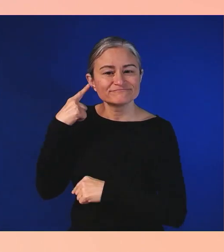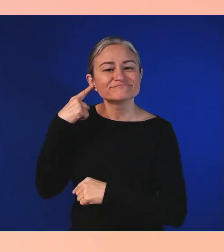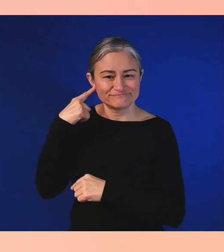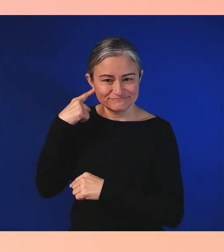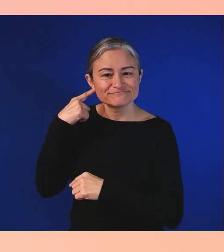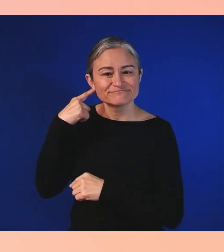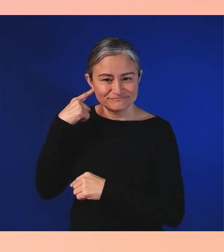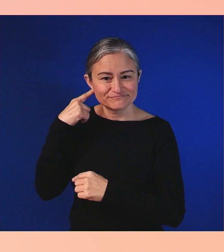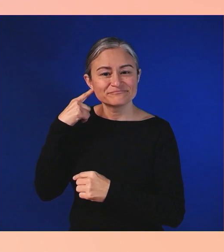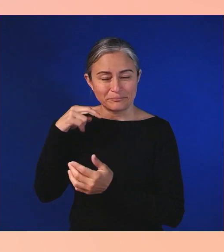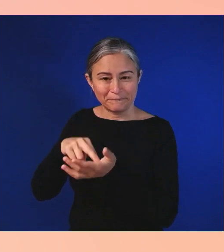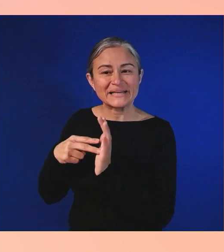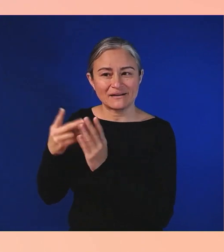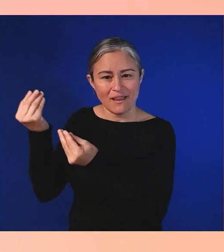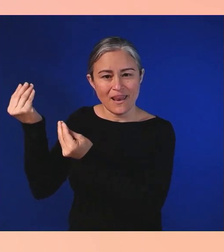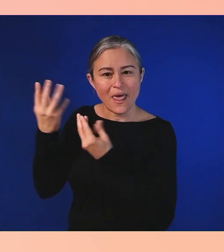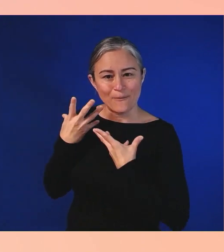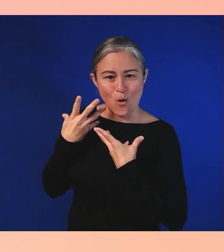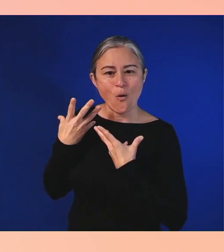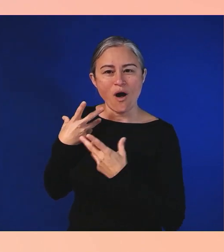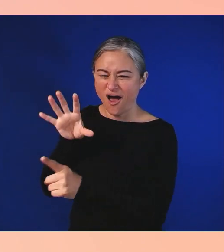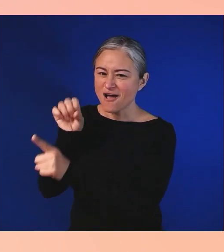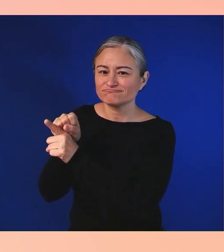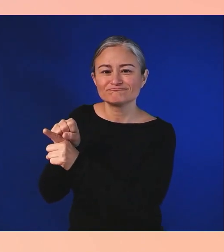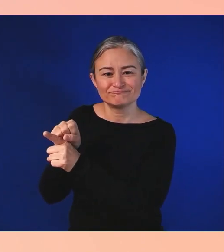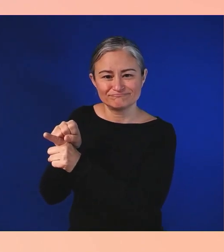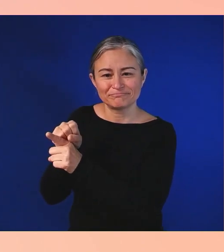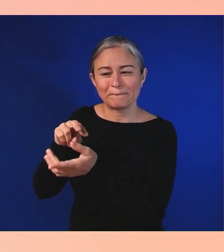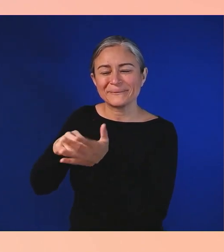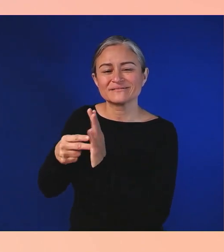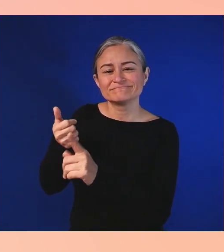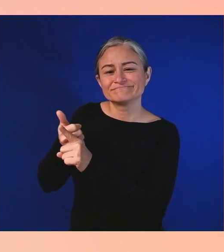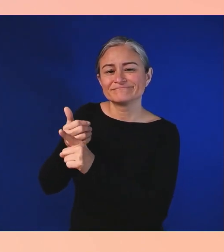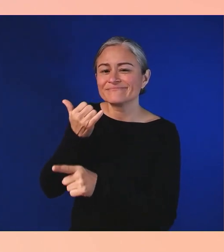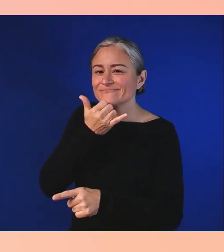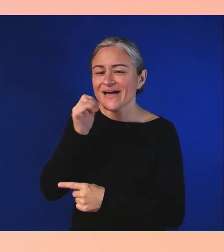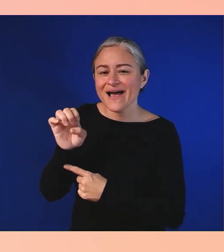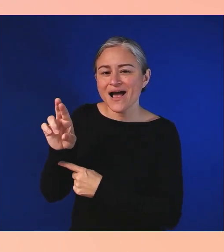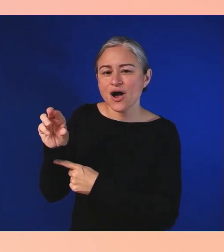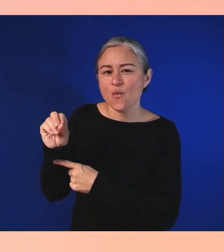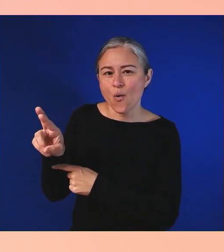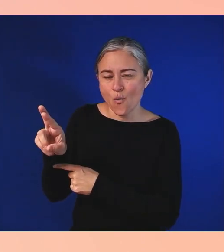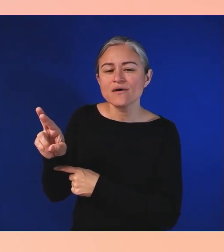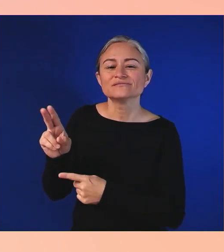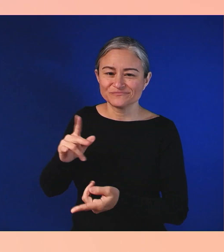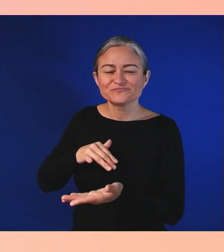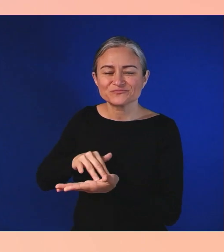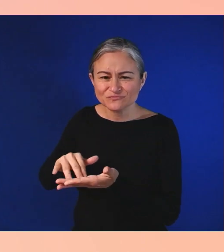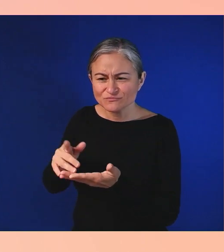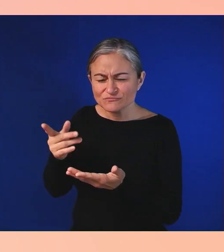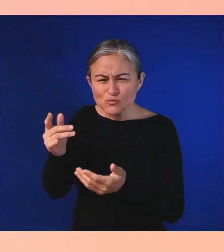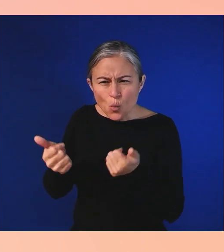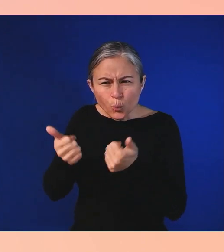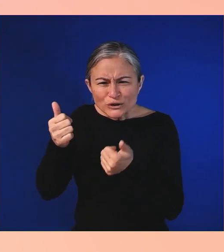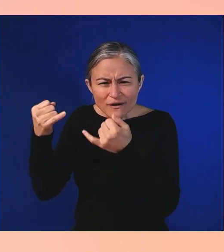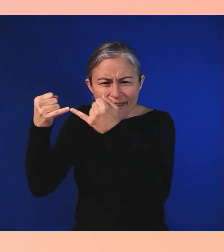a warning in this line. Same thing here, I will look at these warnings later.